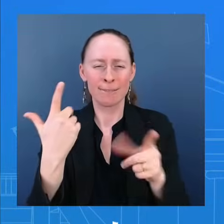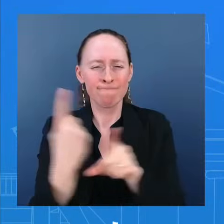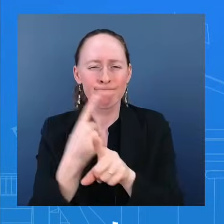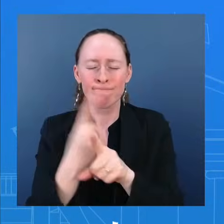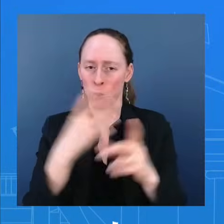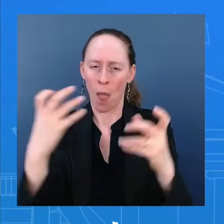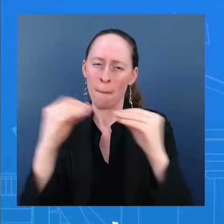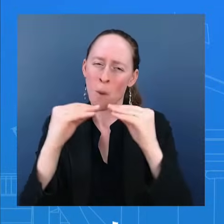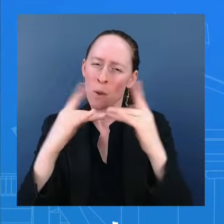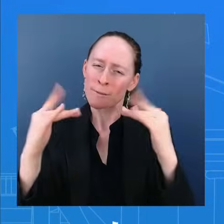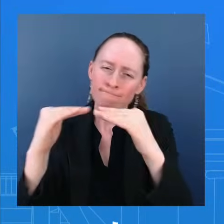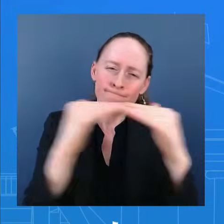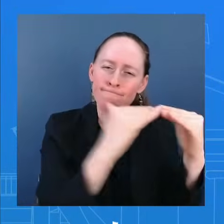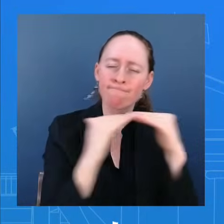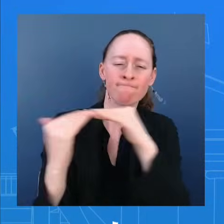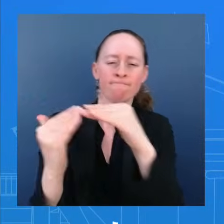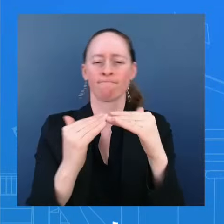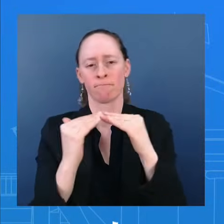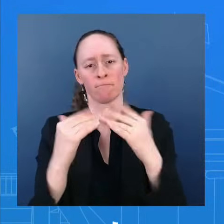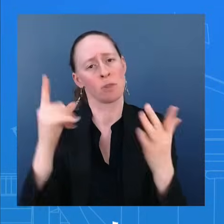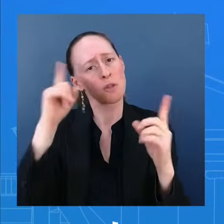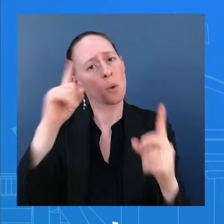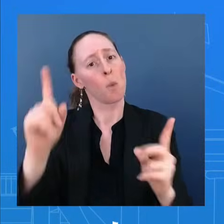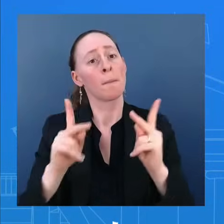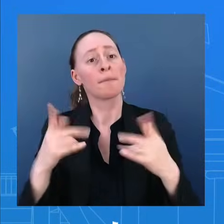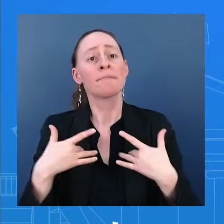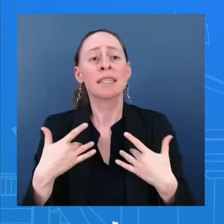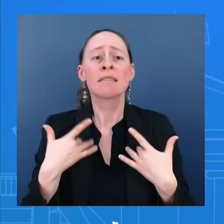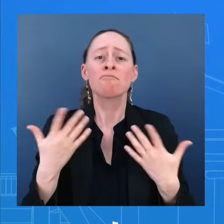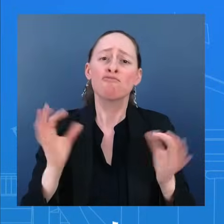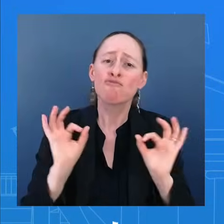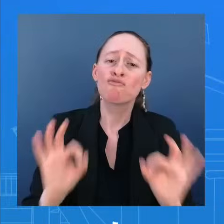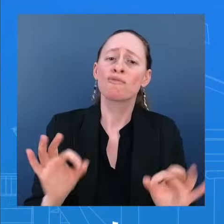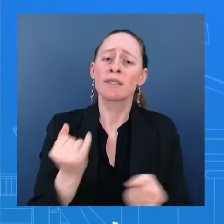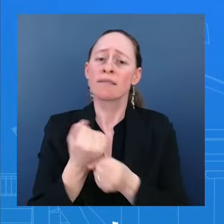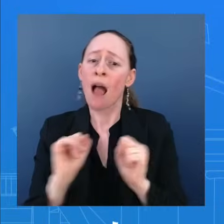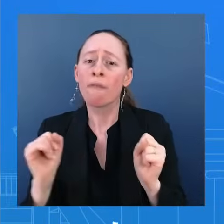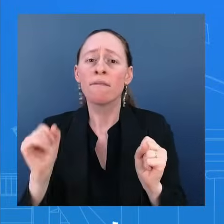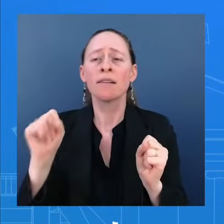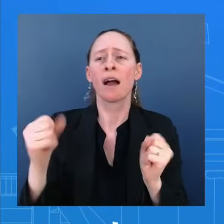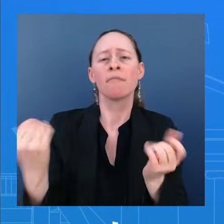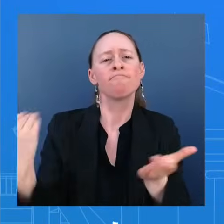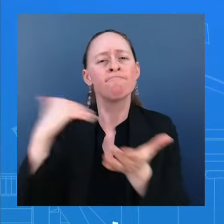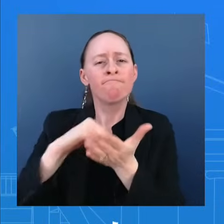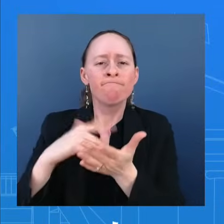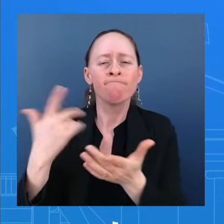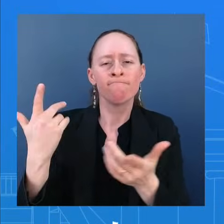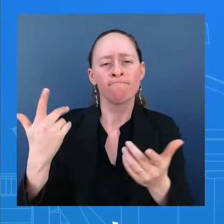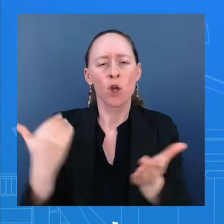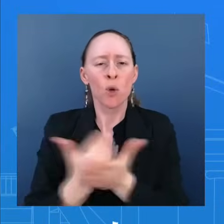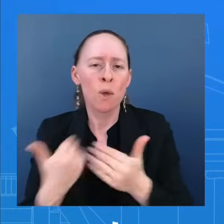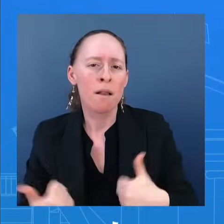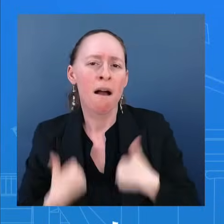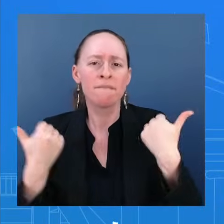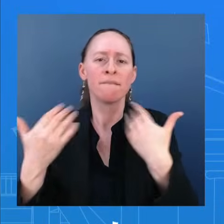which is all the things that I said at the top; and provides, again, meaningful second chances. So, when we have more to share,